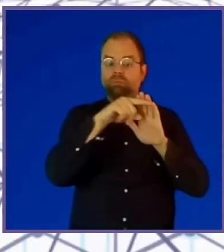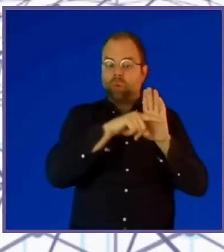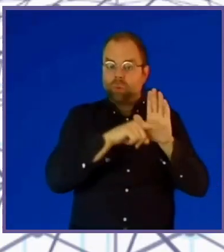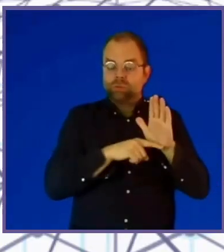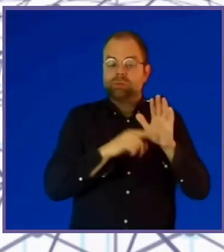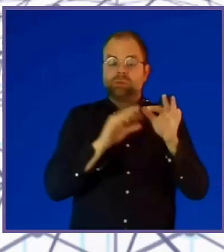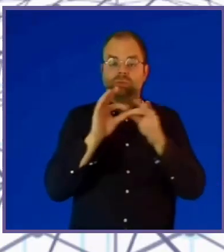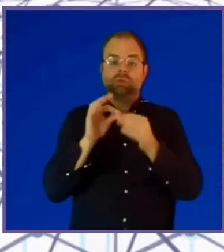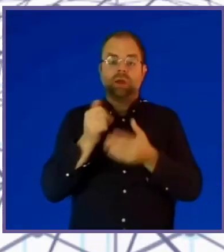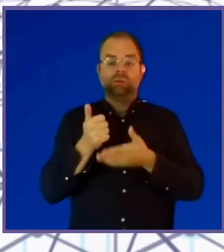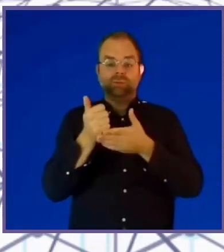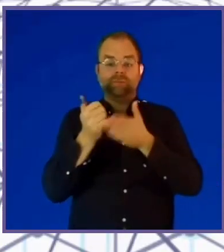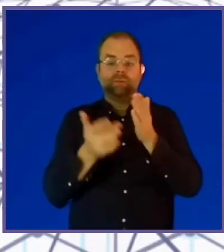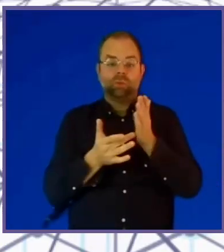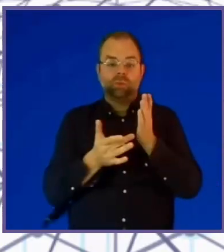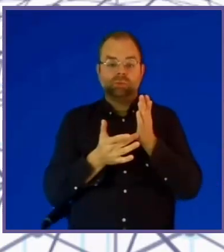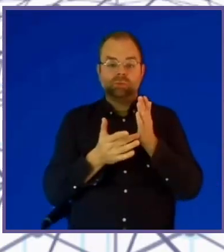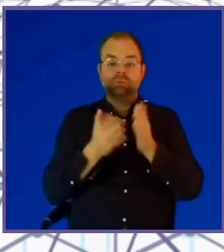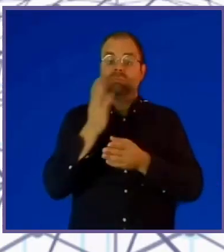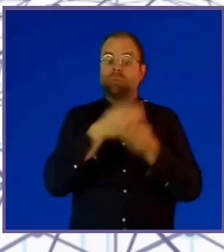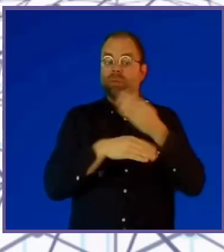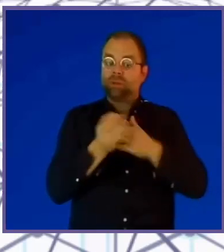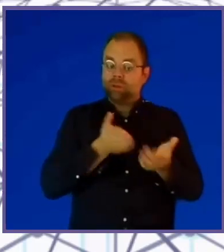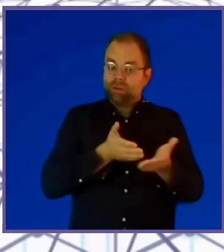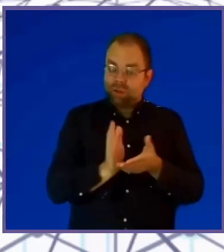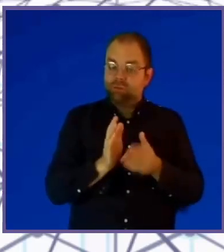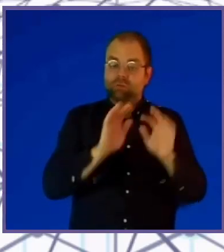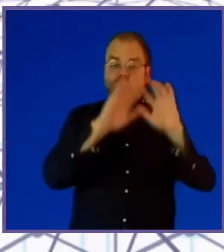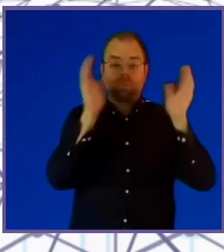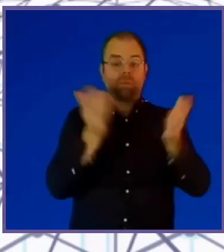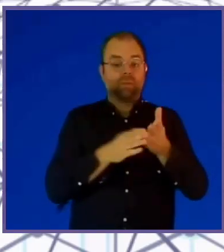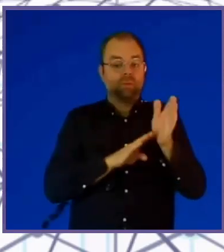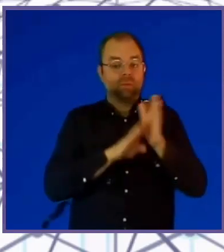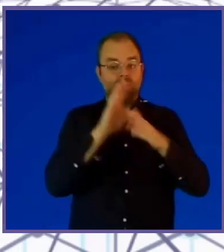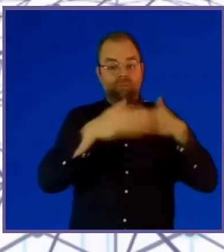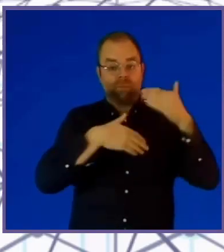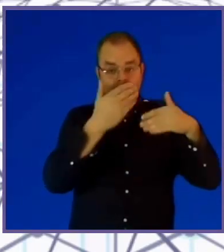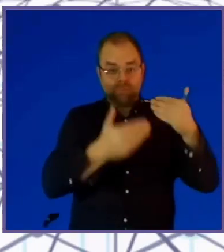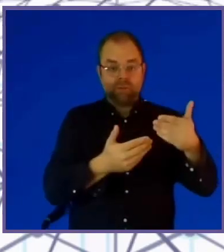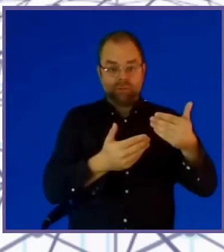So I hope it inspires you to take small actions that can make a big difference in our world.